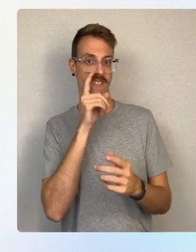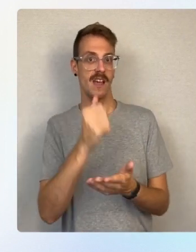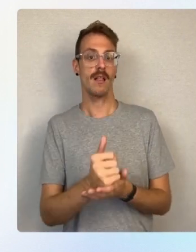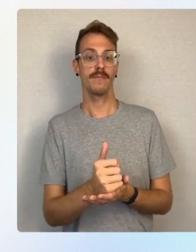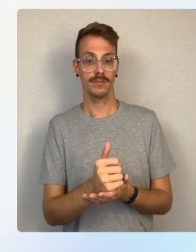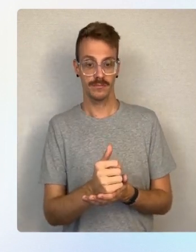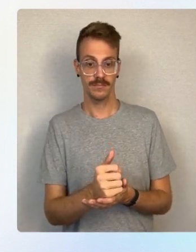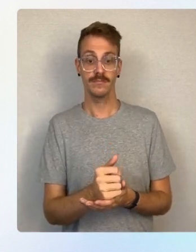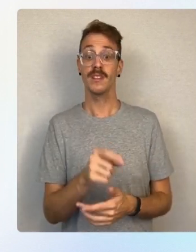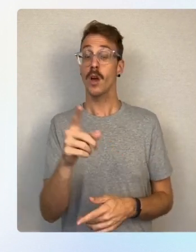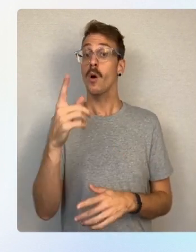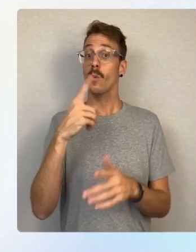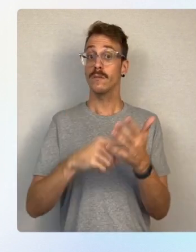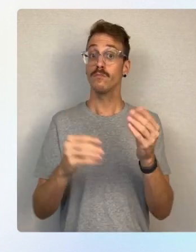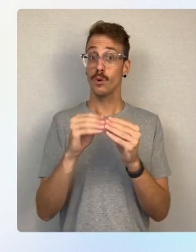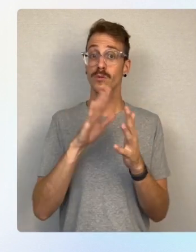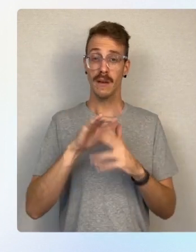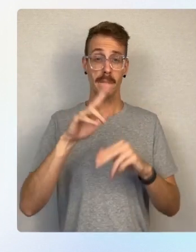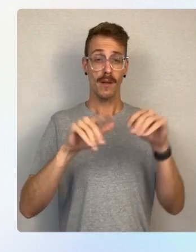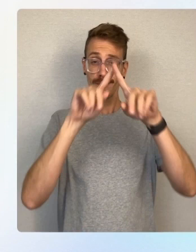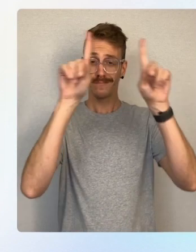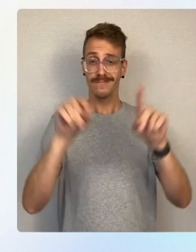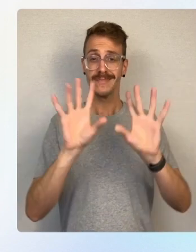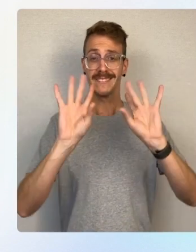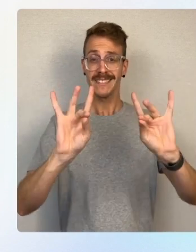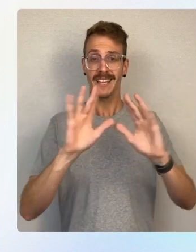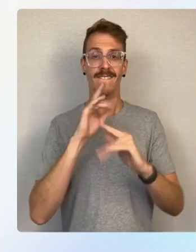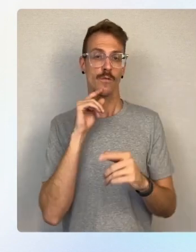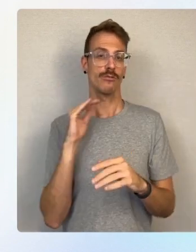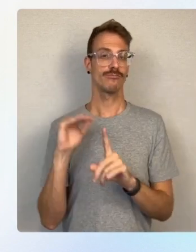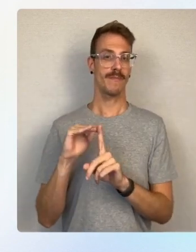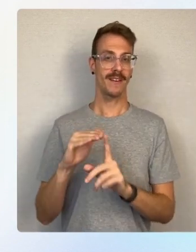What's more, you can build experiences like this sticky notes example for reminders.